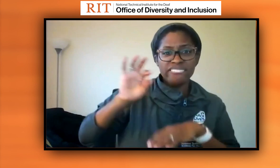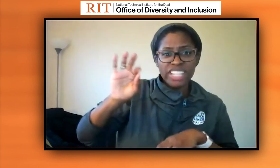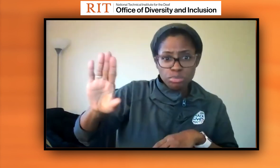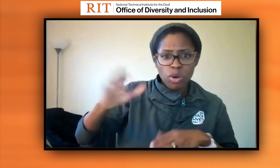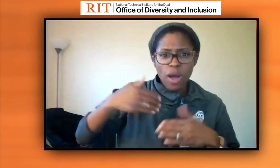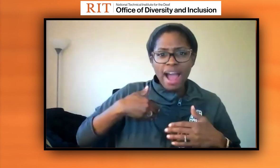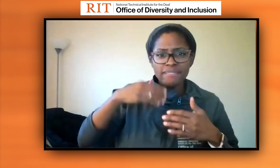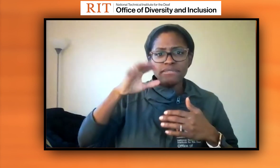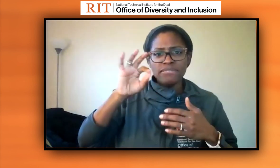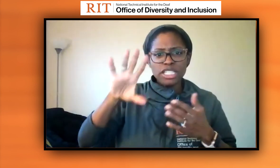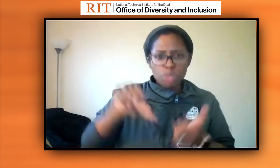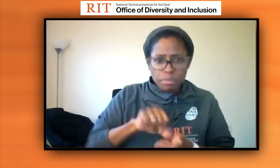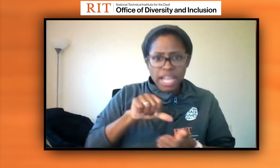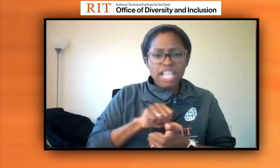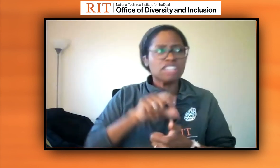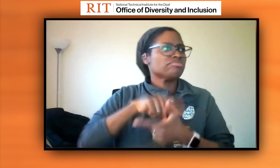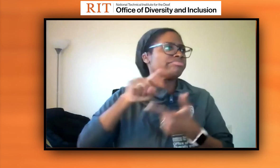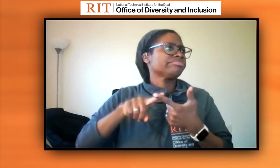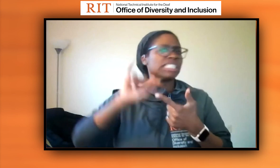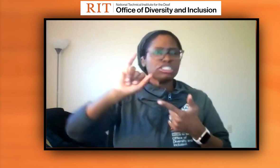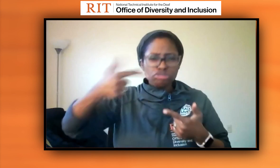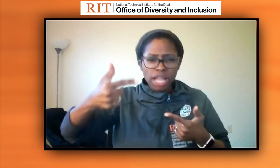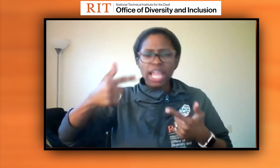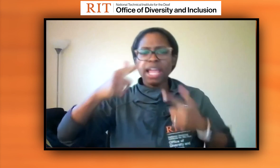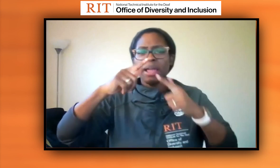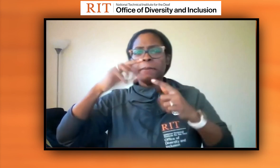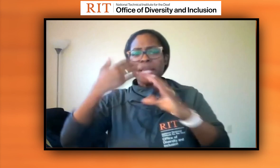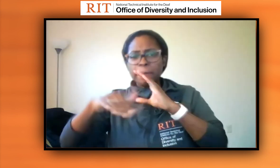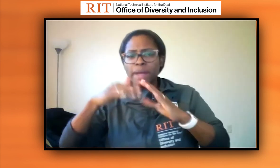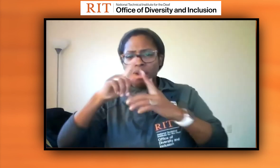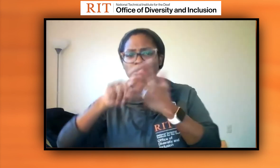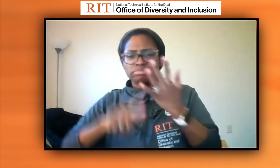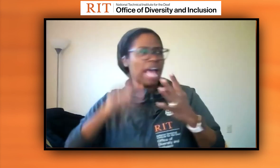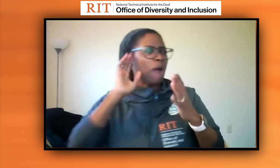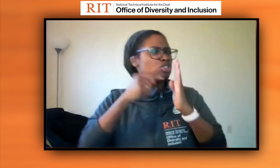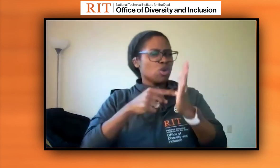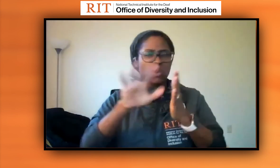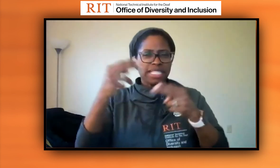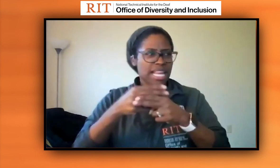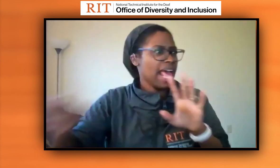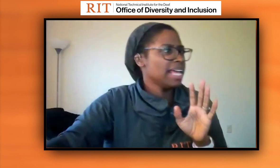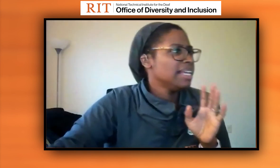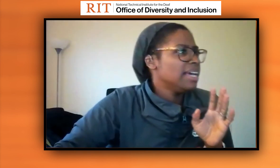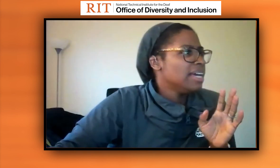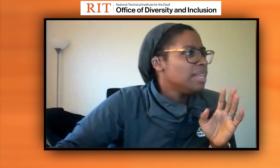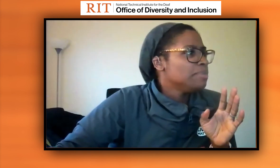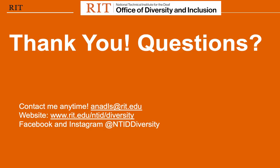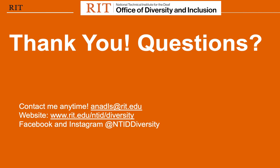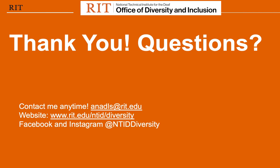Also, there's information on all of our social media pages and our website if you'd like to take a look. Really quickly, I'll go ahead and pull that up